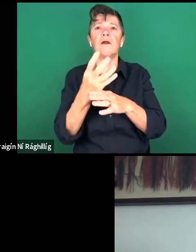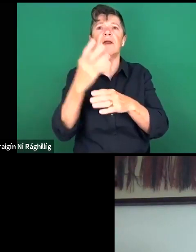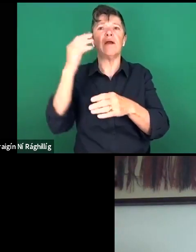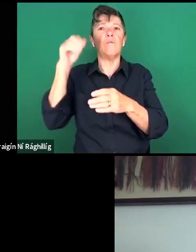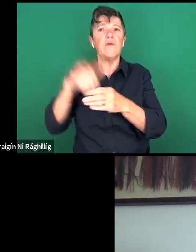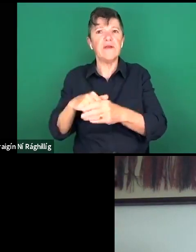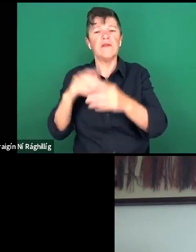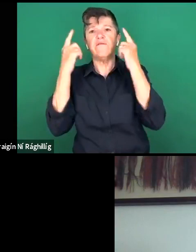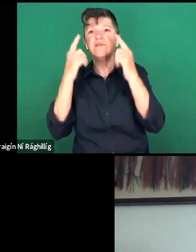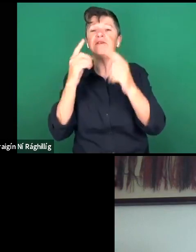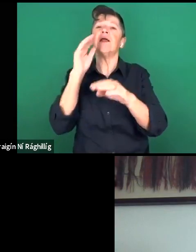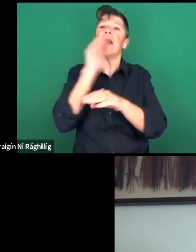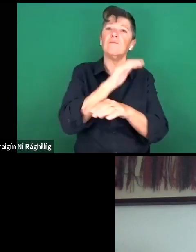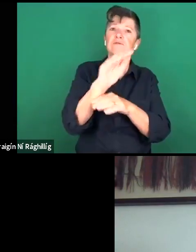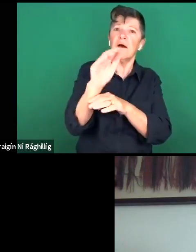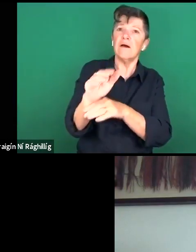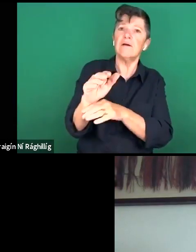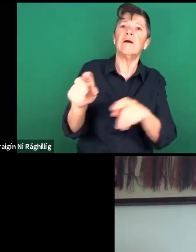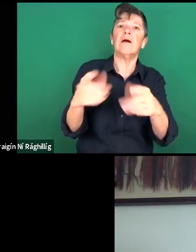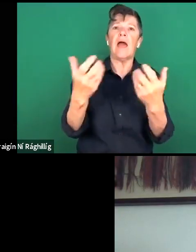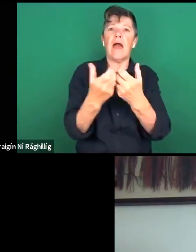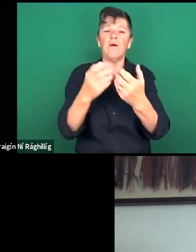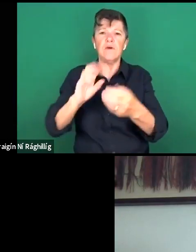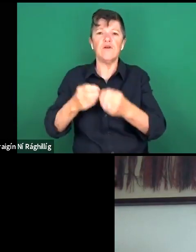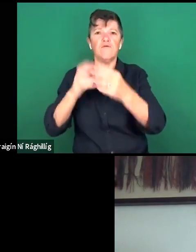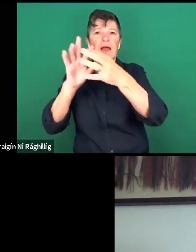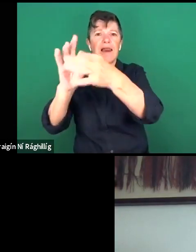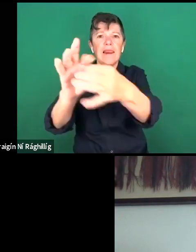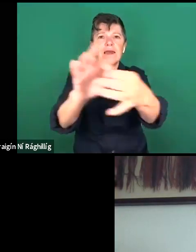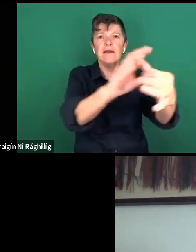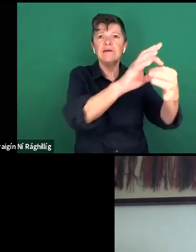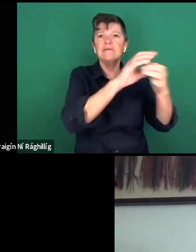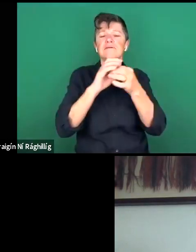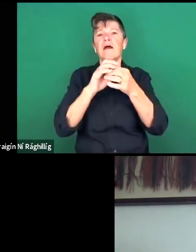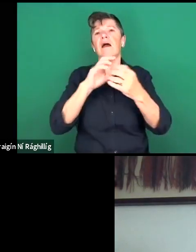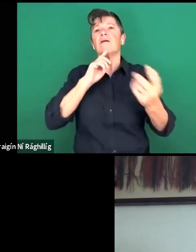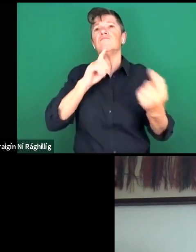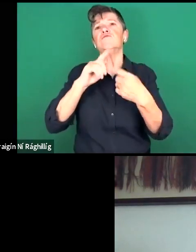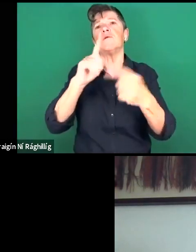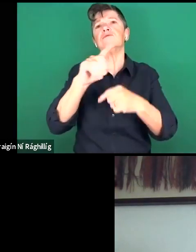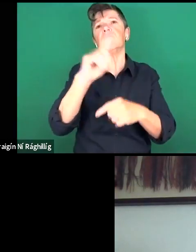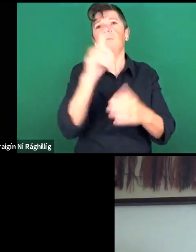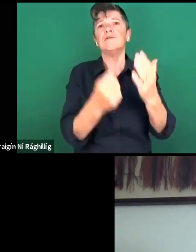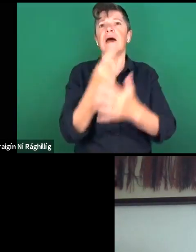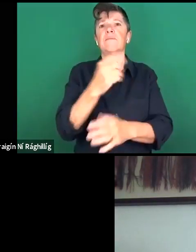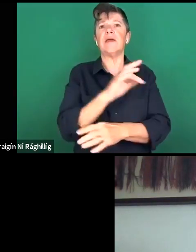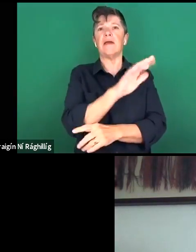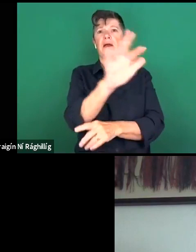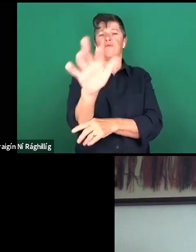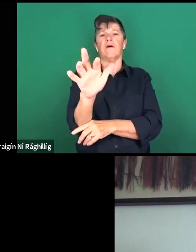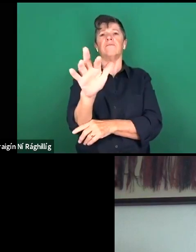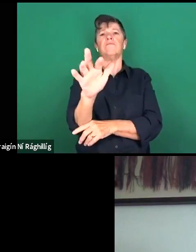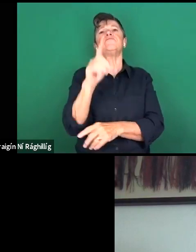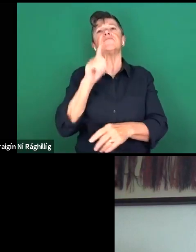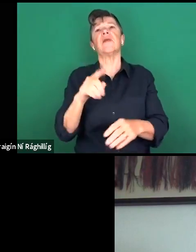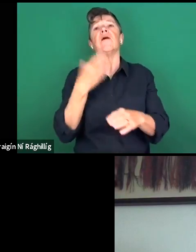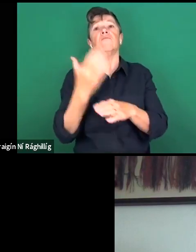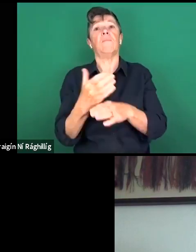article recently which is called colonial global economy and it tries to situate the ways we have understood capism